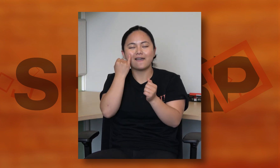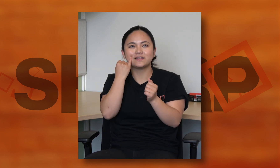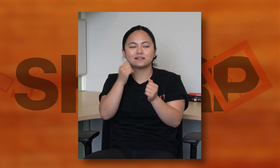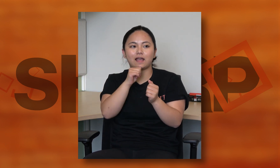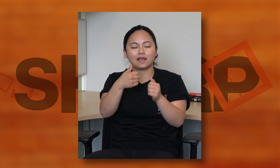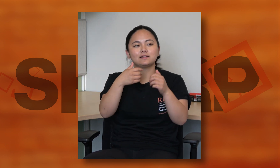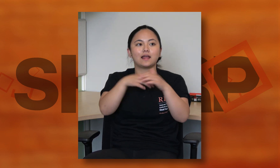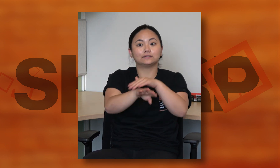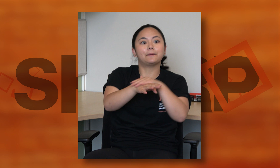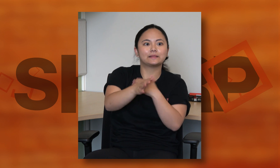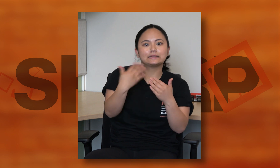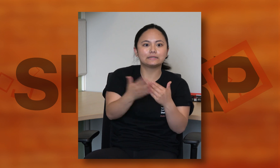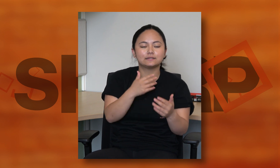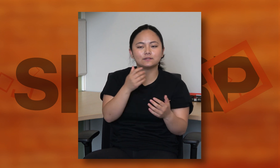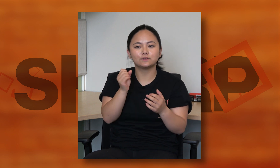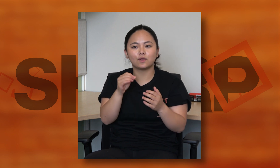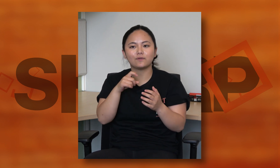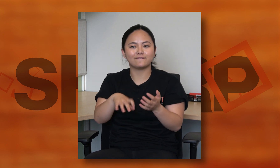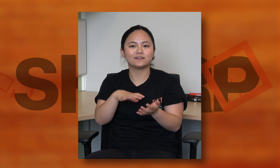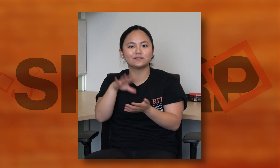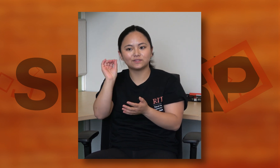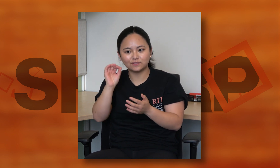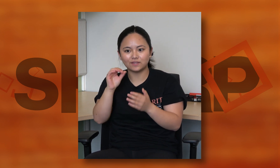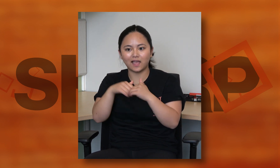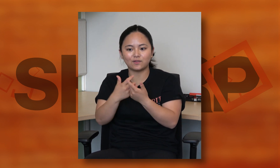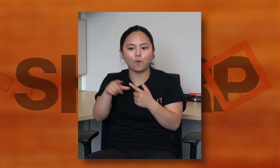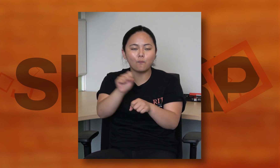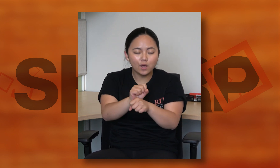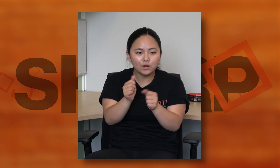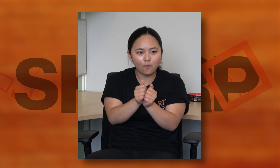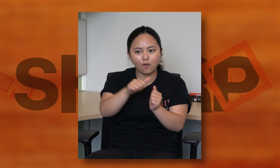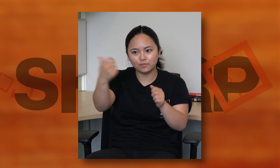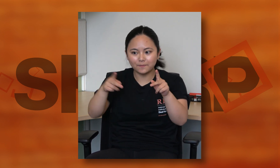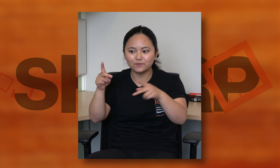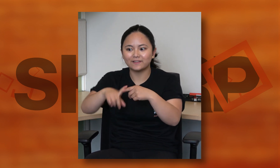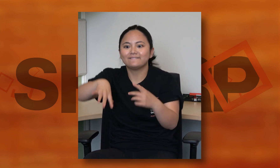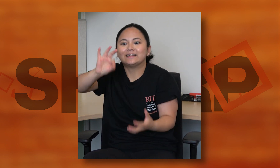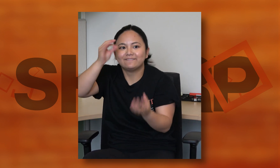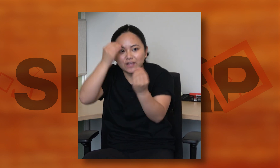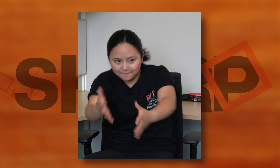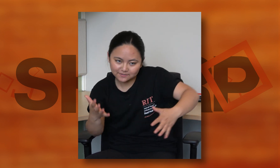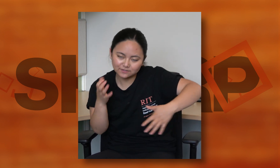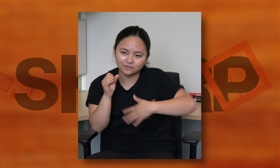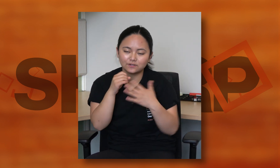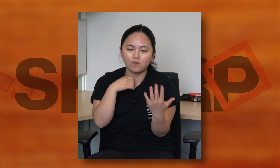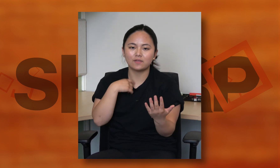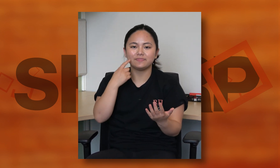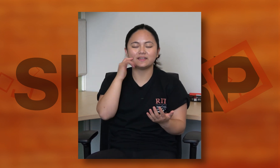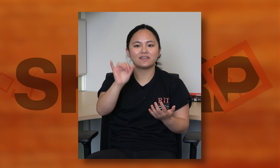For example, not everything I find is easy to access. Also, I learned how to work with other people, which I think